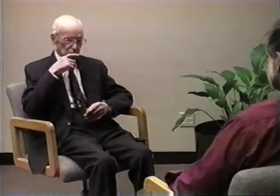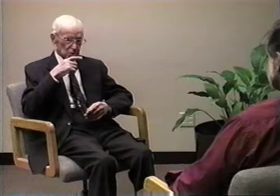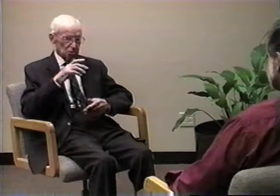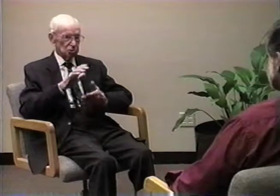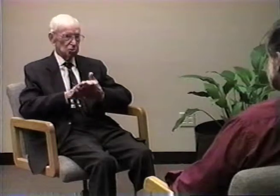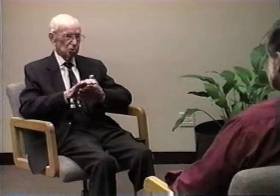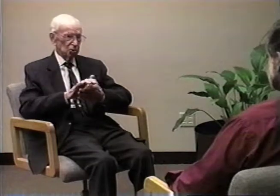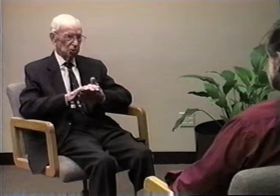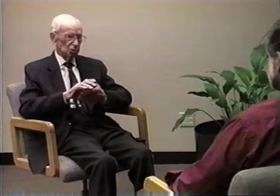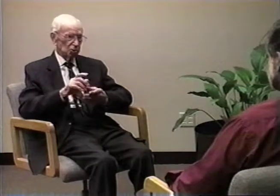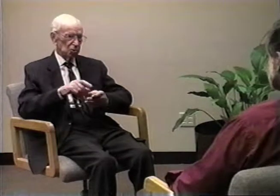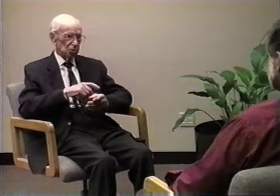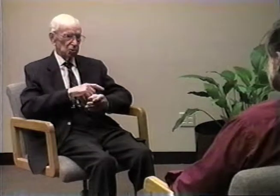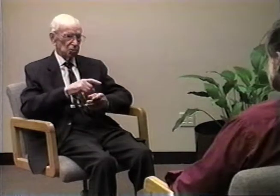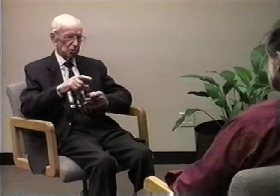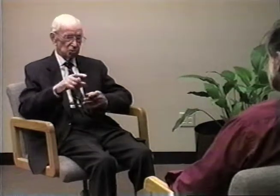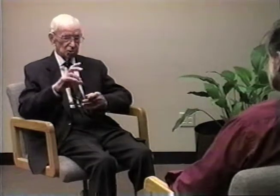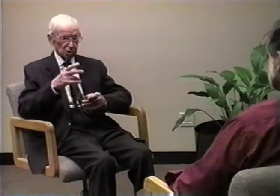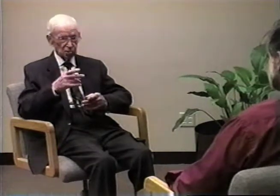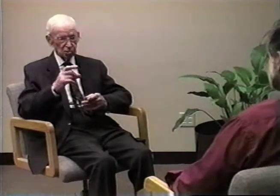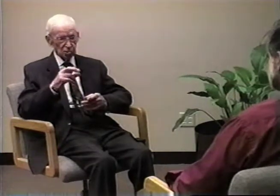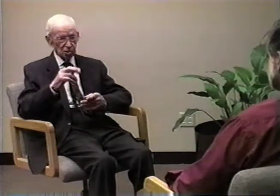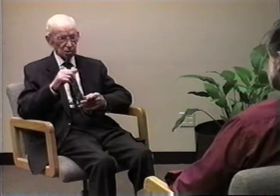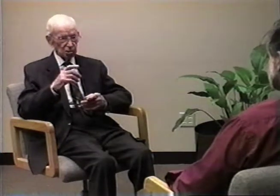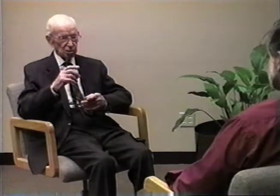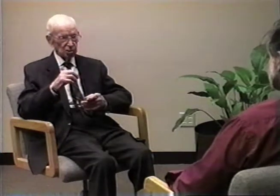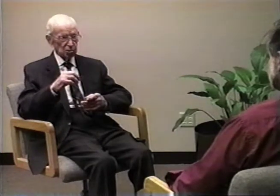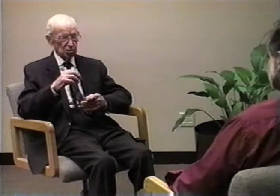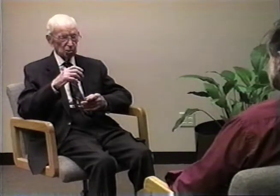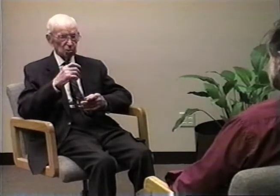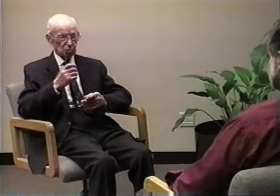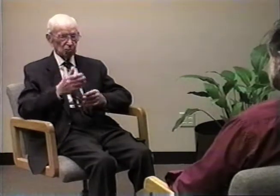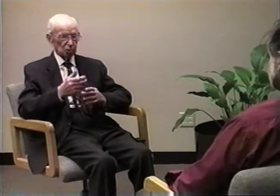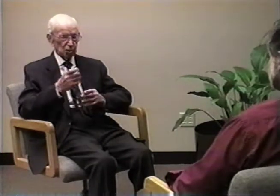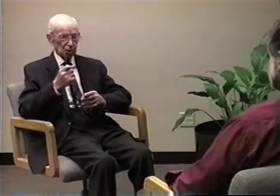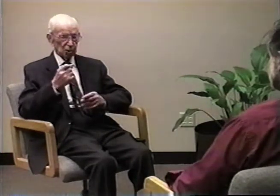I attended a public school until the 7th grade.